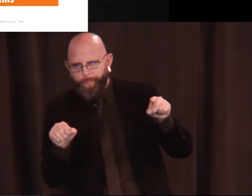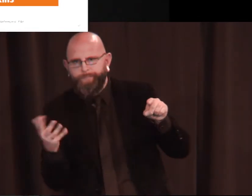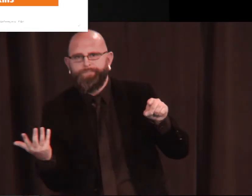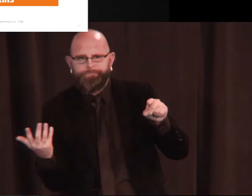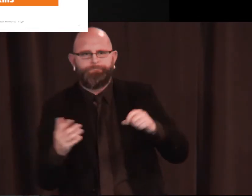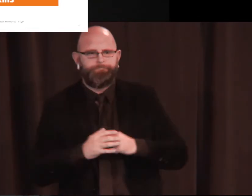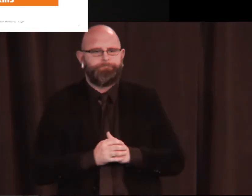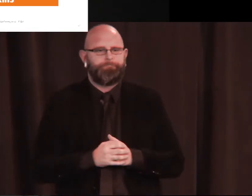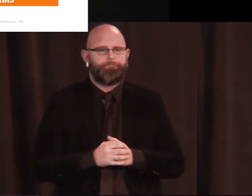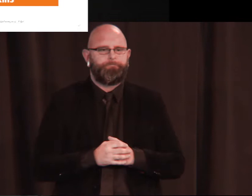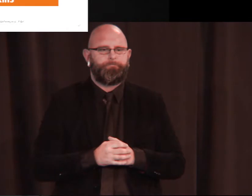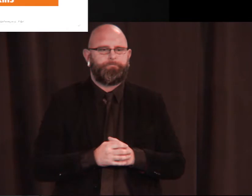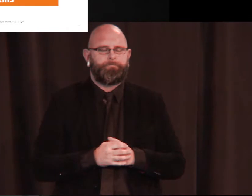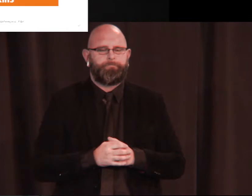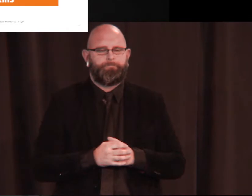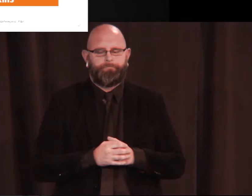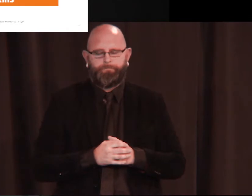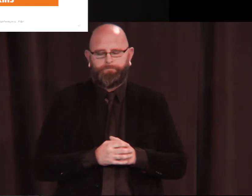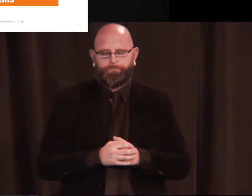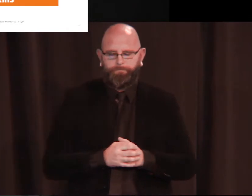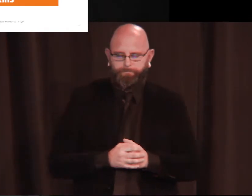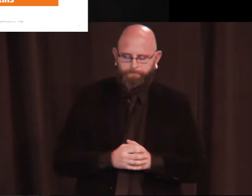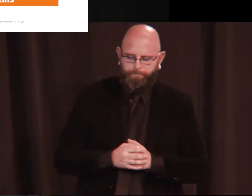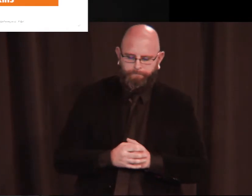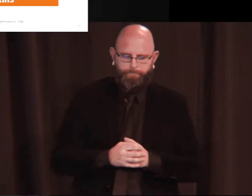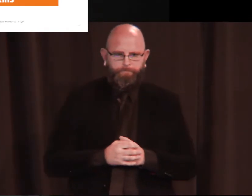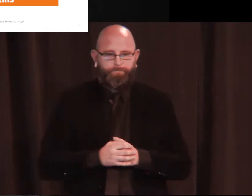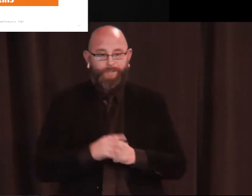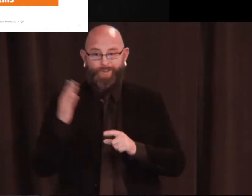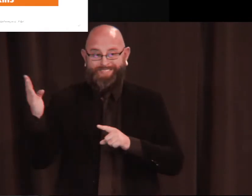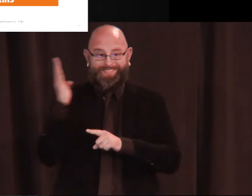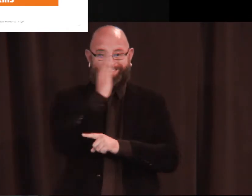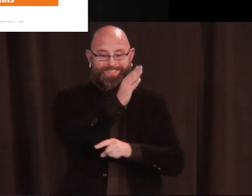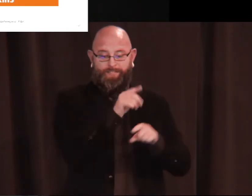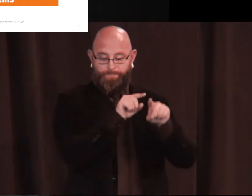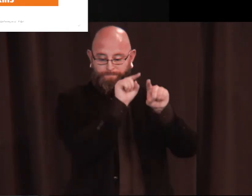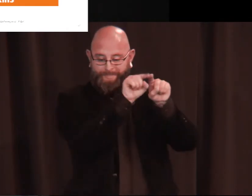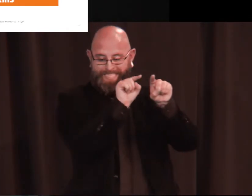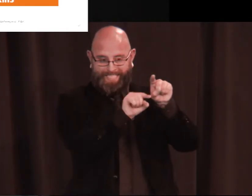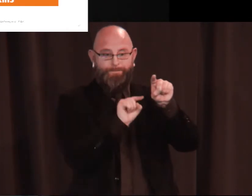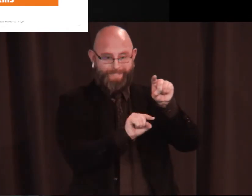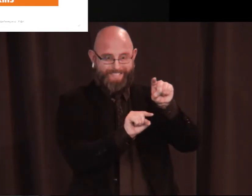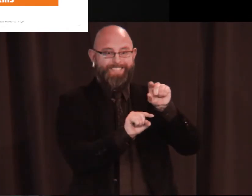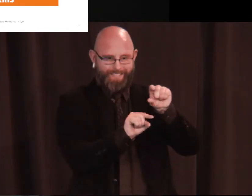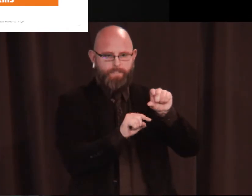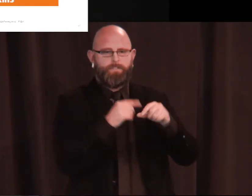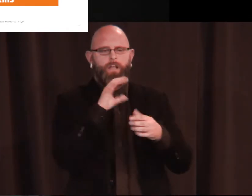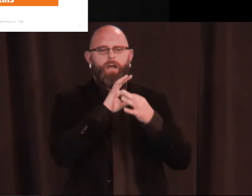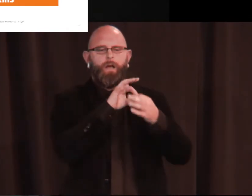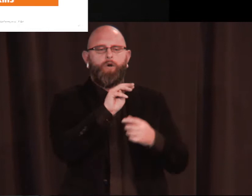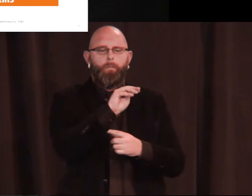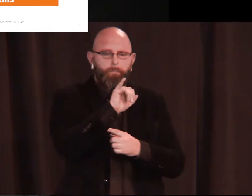And, so, we find that this benefit holds for children with mild, moderate and moderately severe hearing loss.